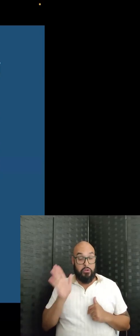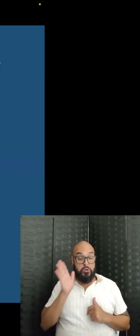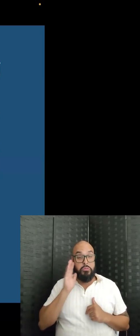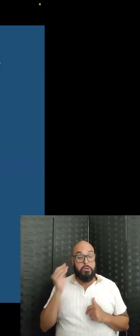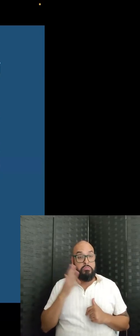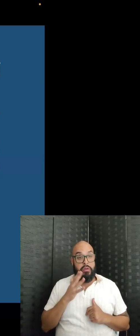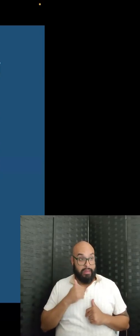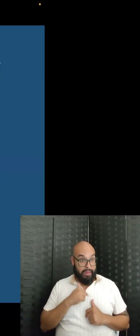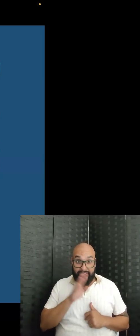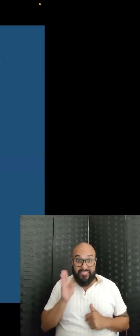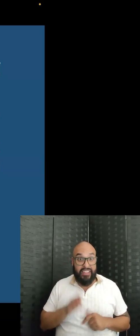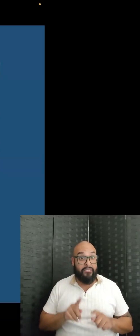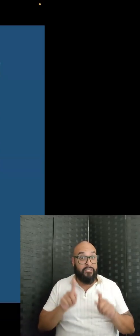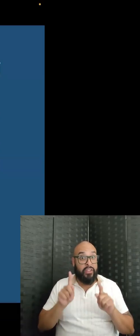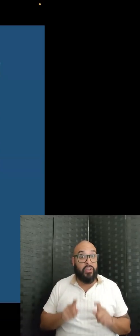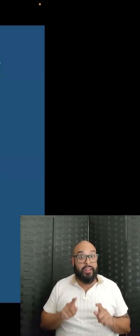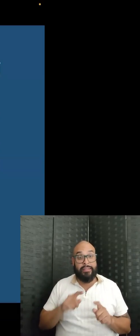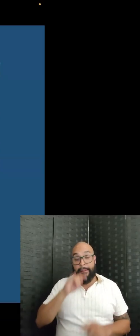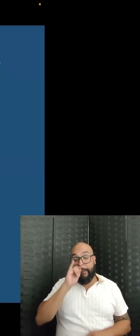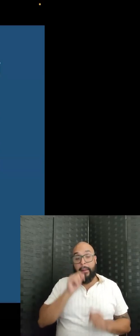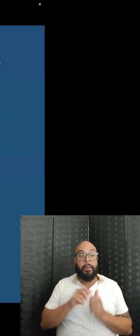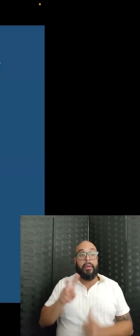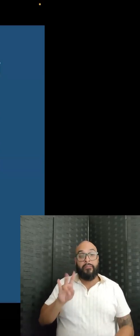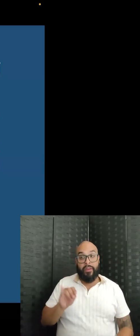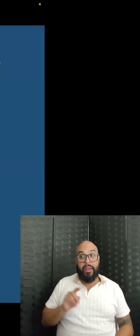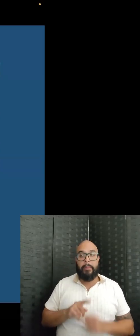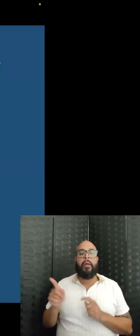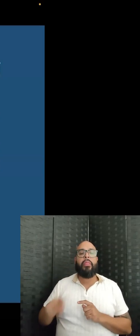But it was them being able to come together and do this in a team approach.